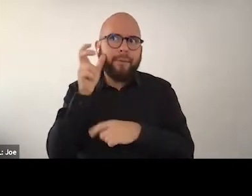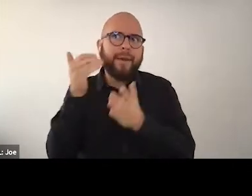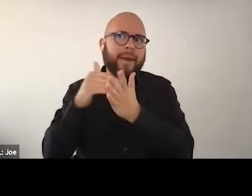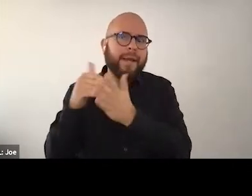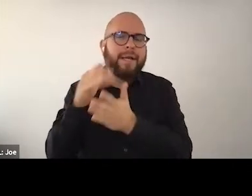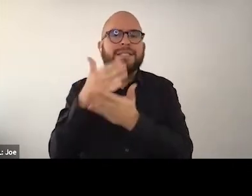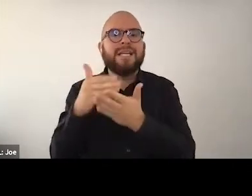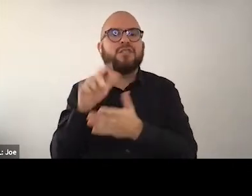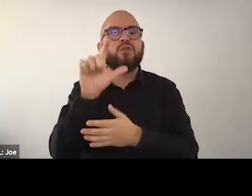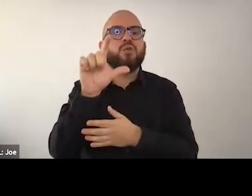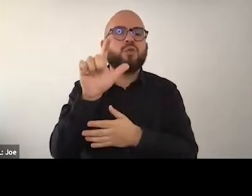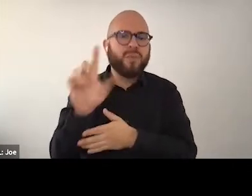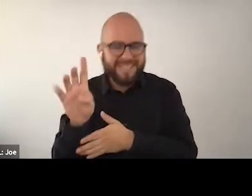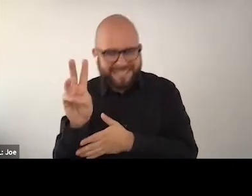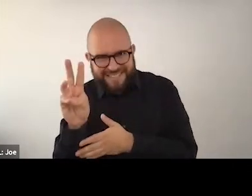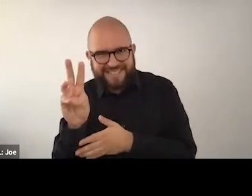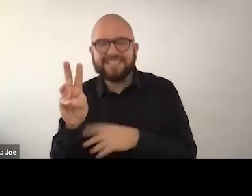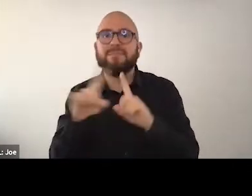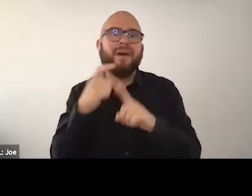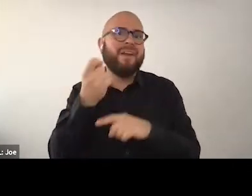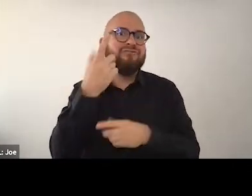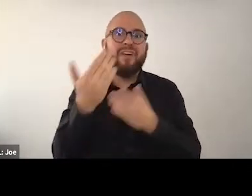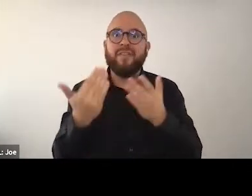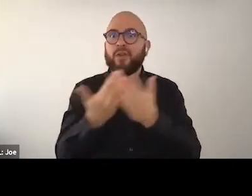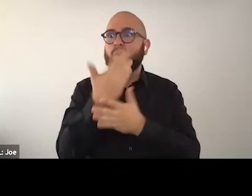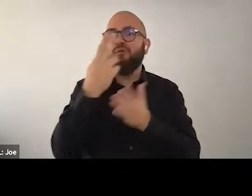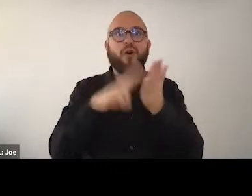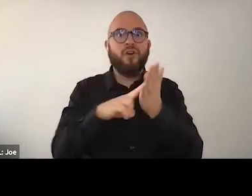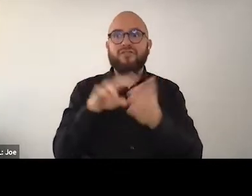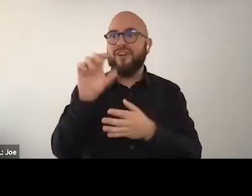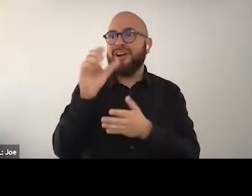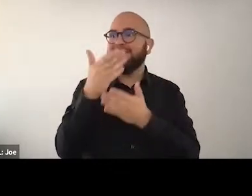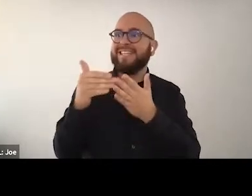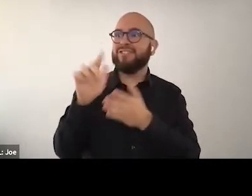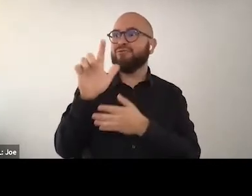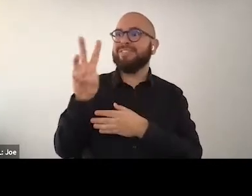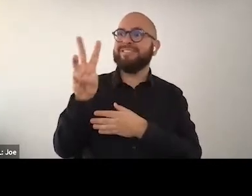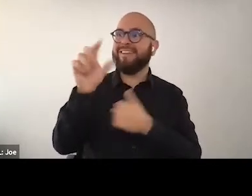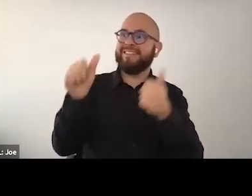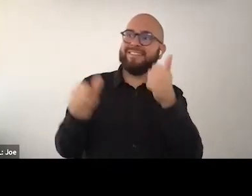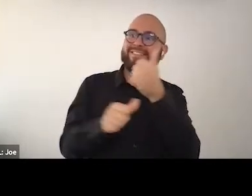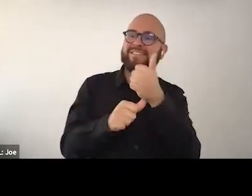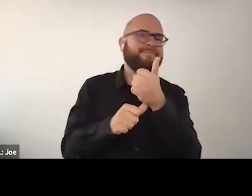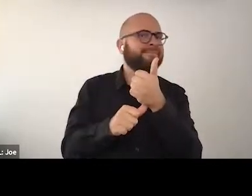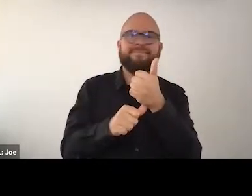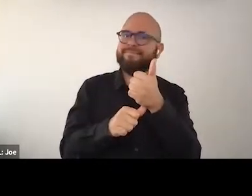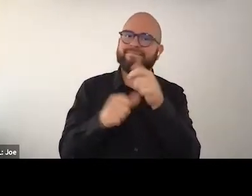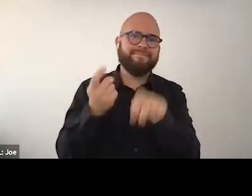Section 26 doesn't exist anymore. We've created some simpler editing structures,